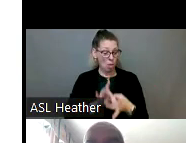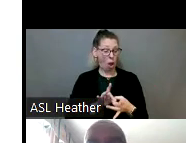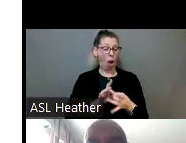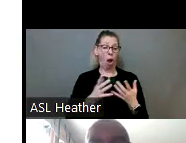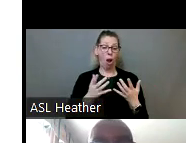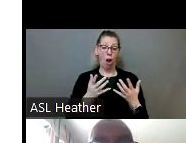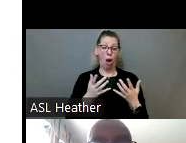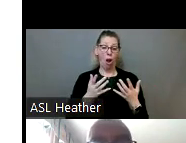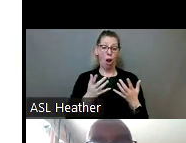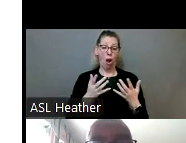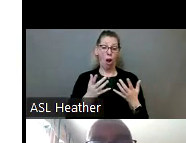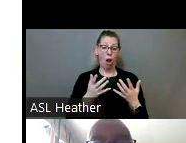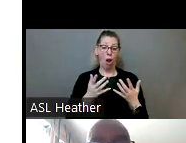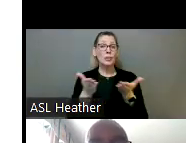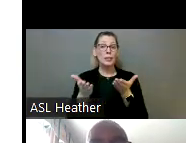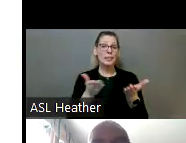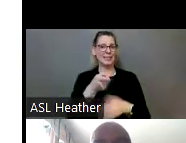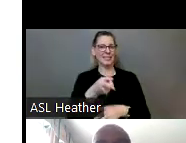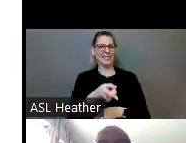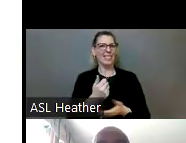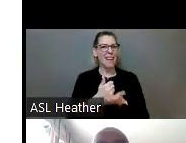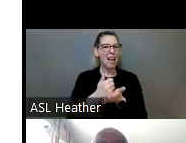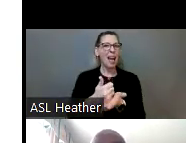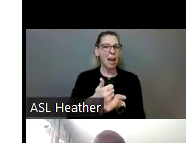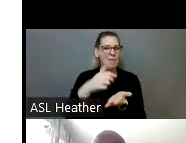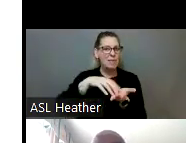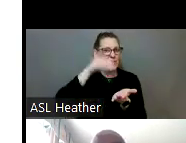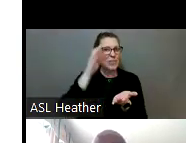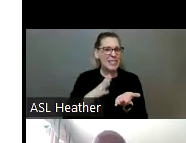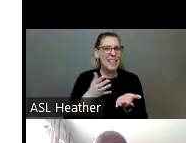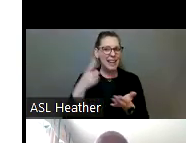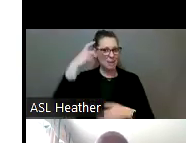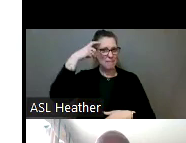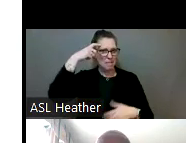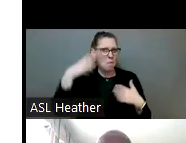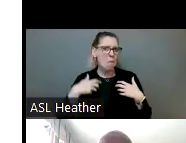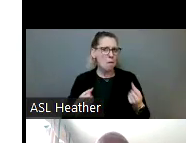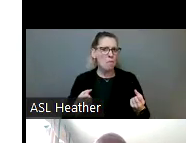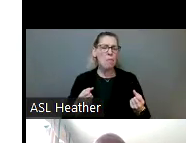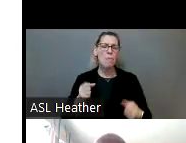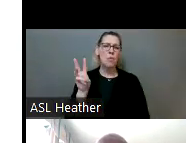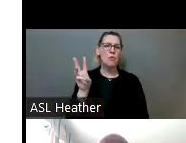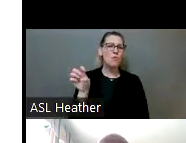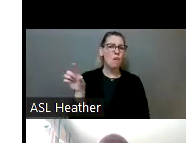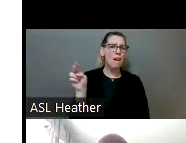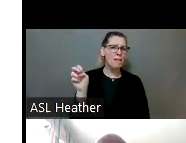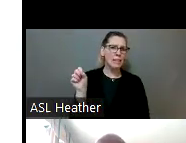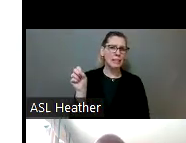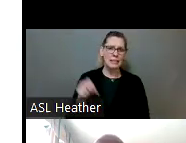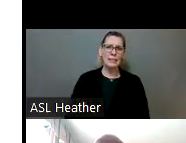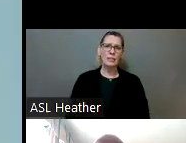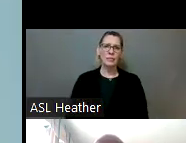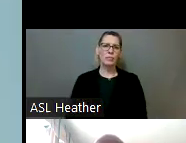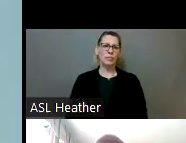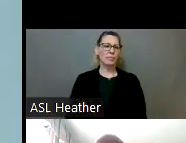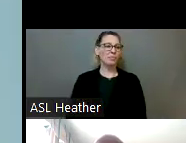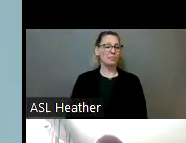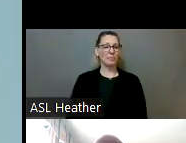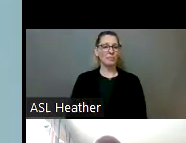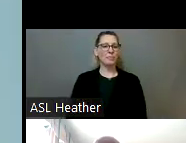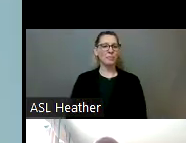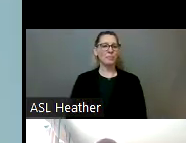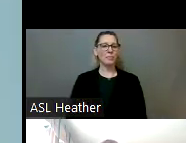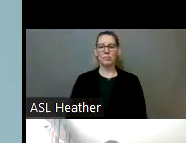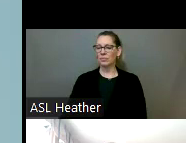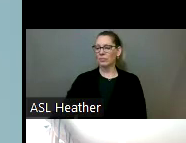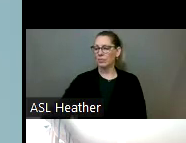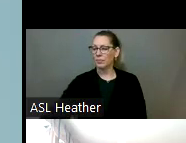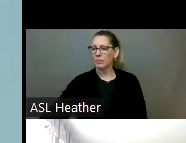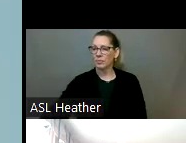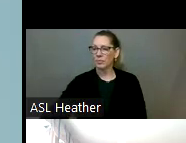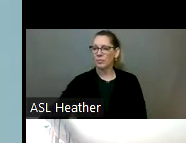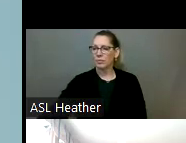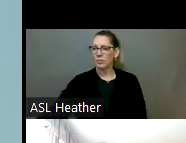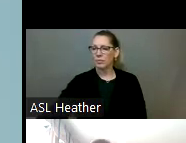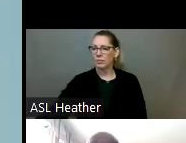services in place to help students with mental health and wellness? So supportive structures for